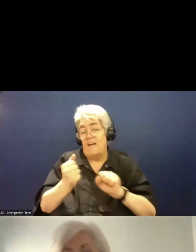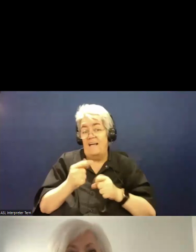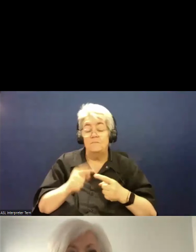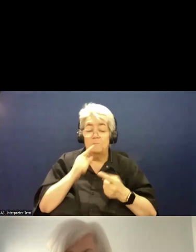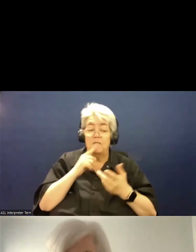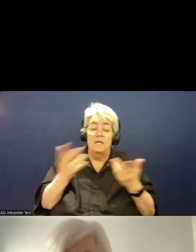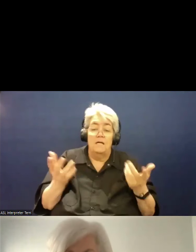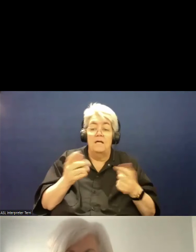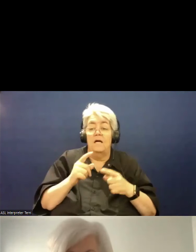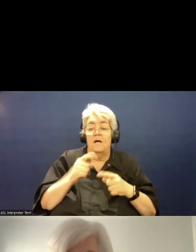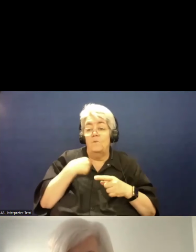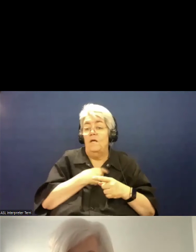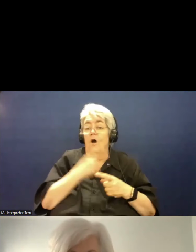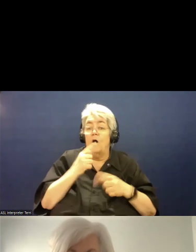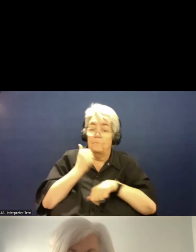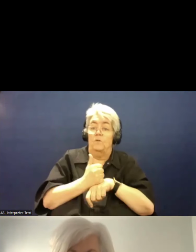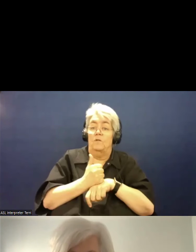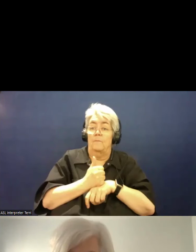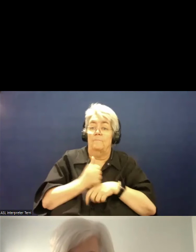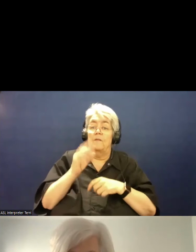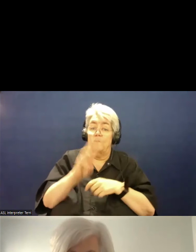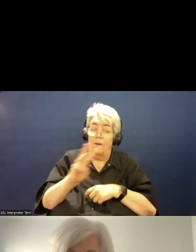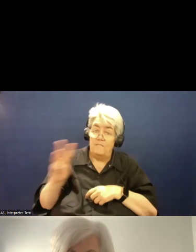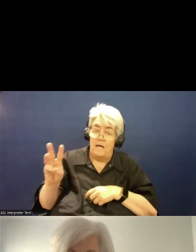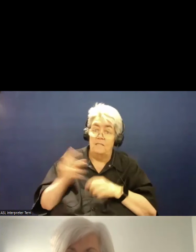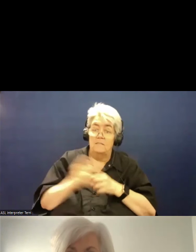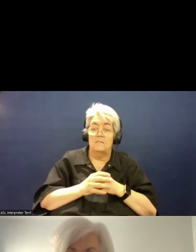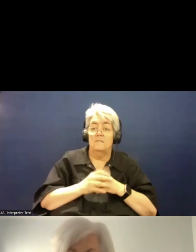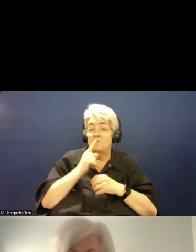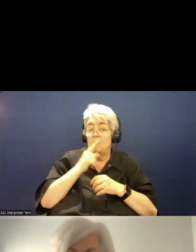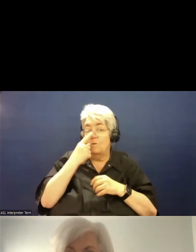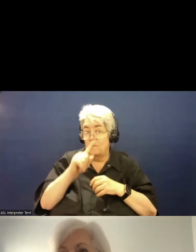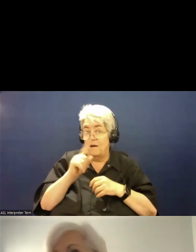WE ARE PUTTING UP OUR WEBSITE AND TAKE A LOOK AT THESE AND FEEL